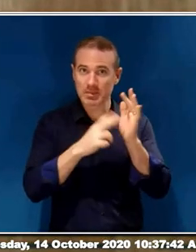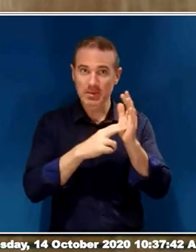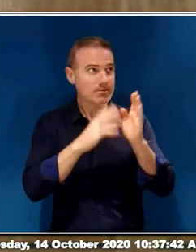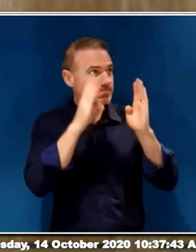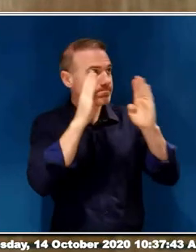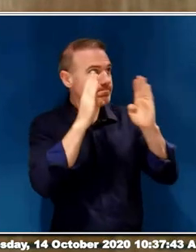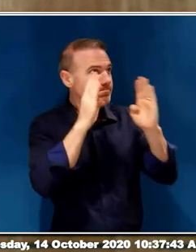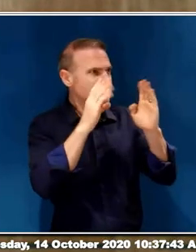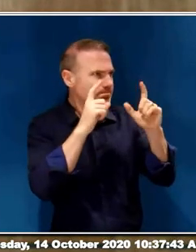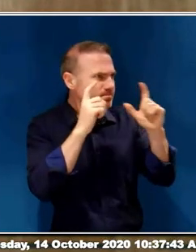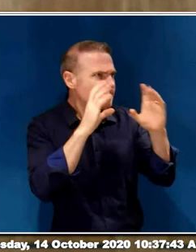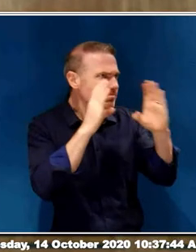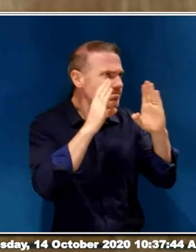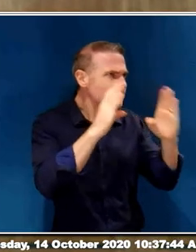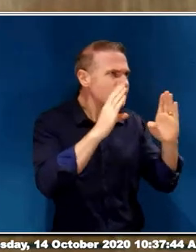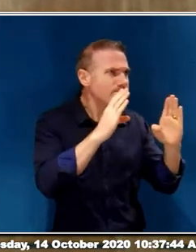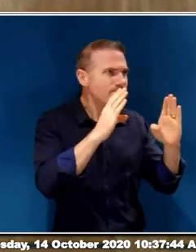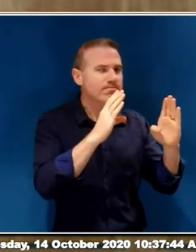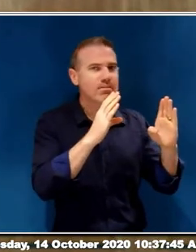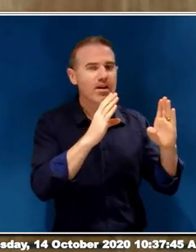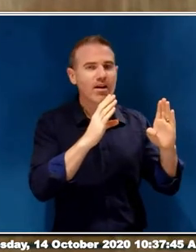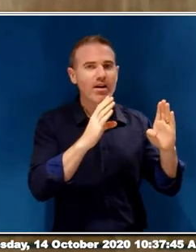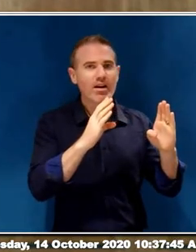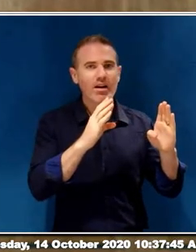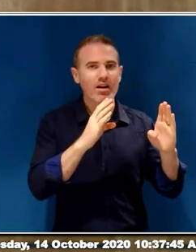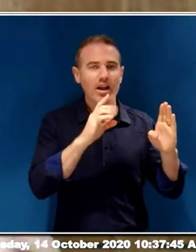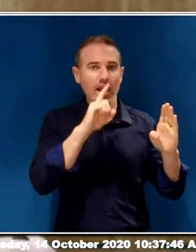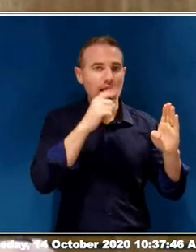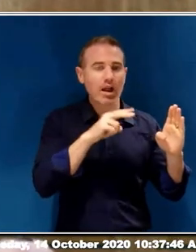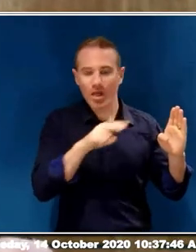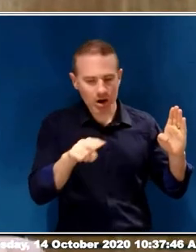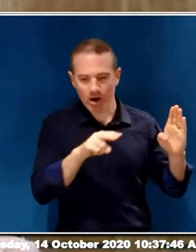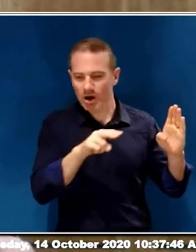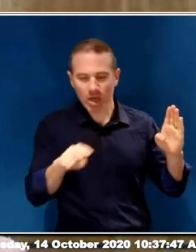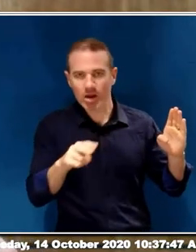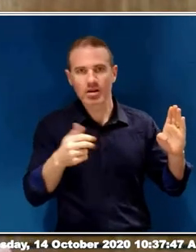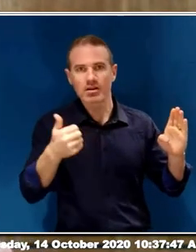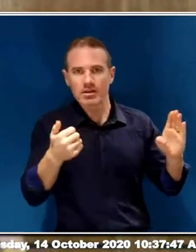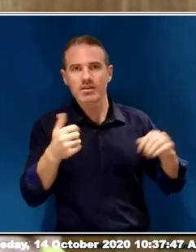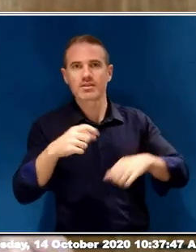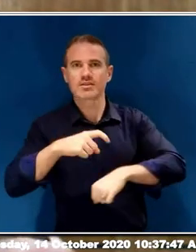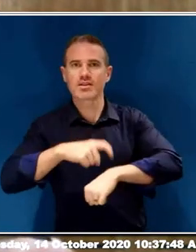is doing, can't always be responsible for remembering to use the timer.